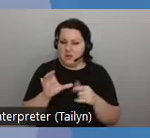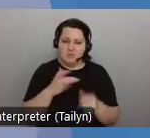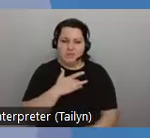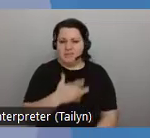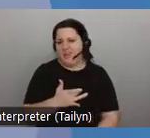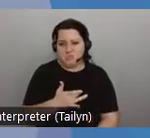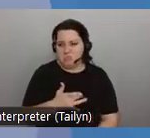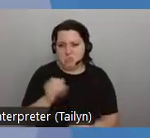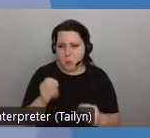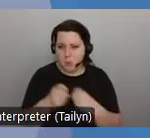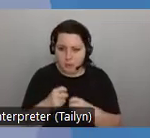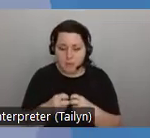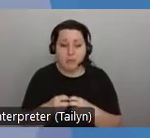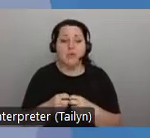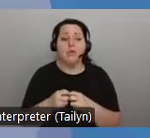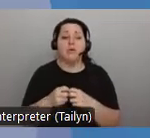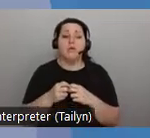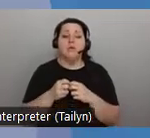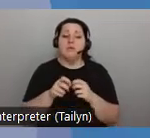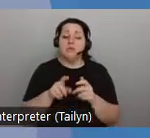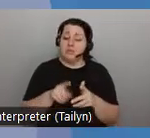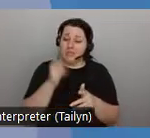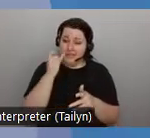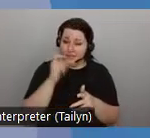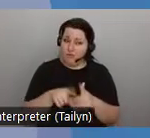you make are going to affect reading order. In a standard document that's usually never a problem,